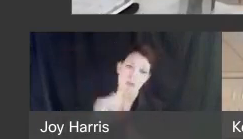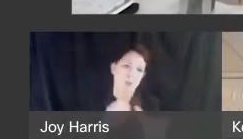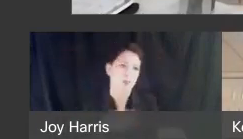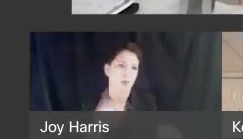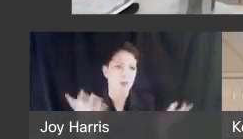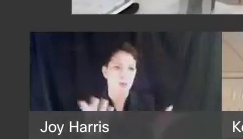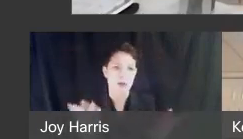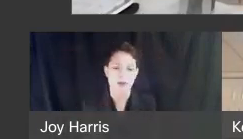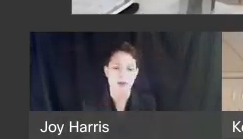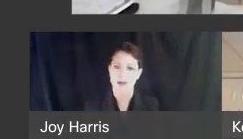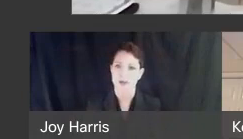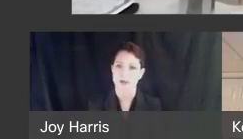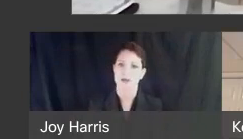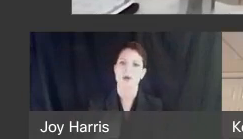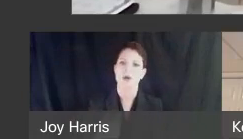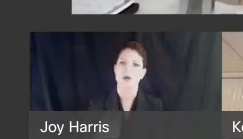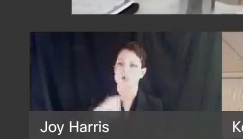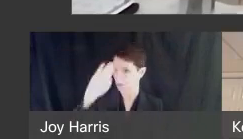[Commissioner Arkoosh] We've communicated directly with the state our